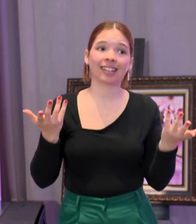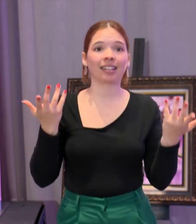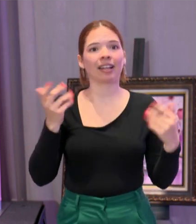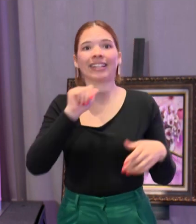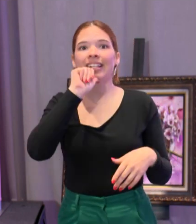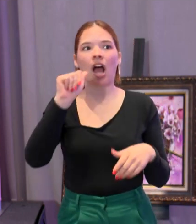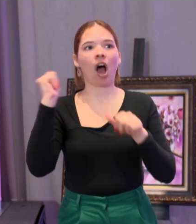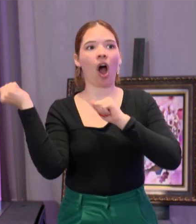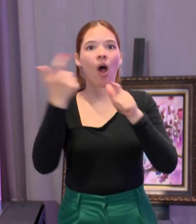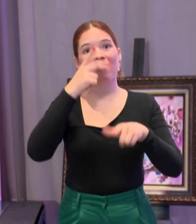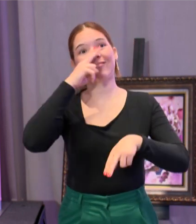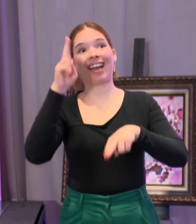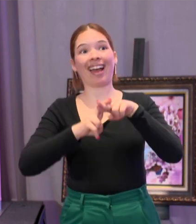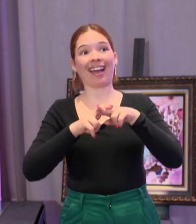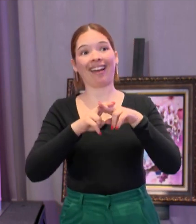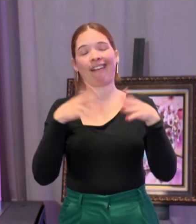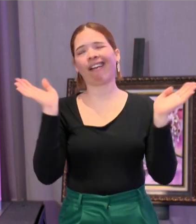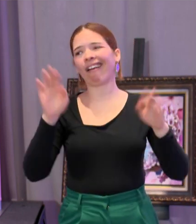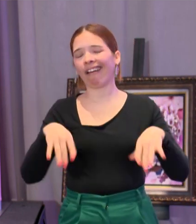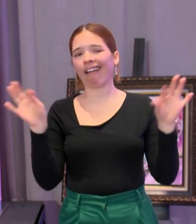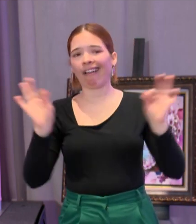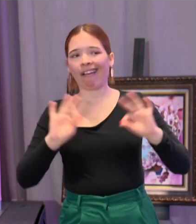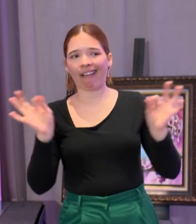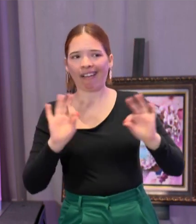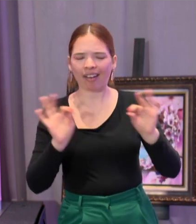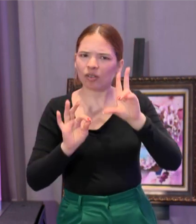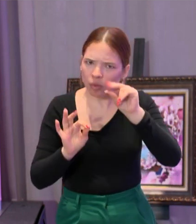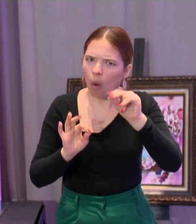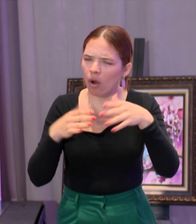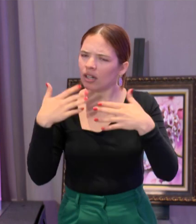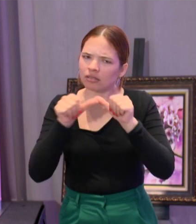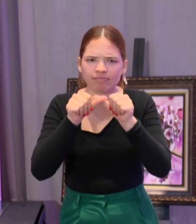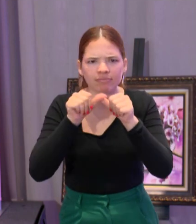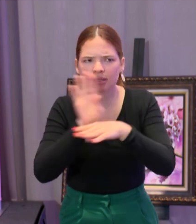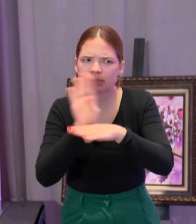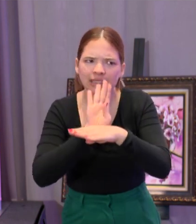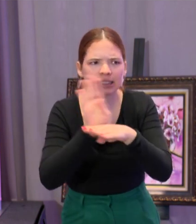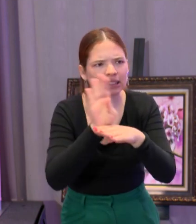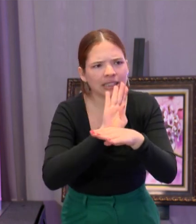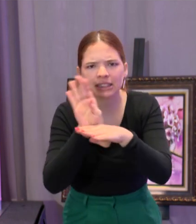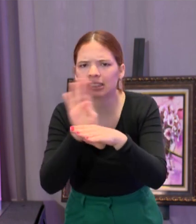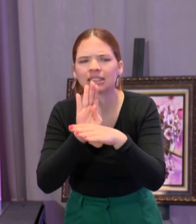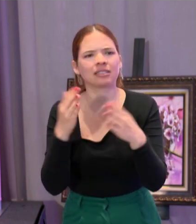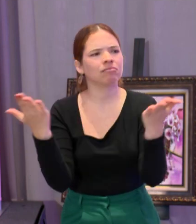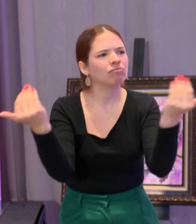THIS IS THE REAL BUSINESS OF OUR CITY. WELCOMING TOMORROW, HAVING THEM